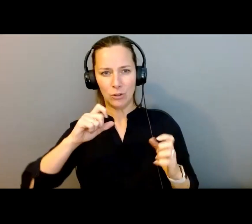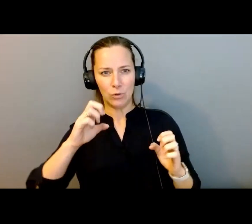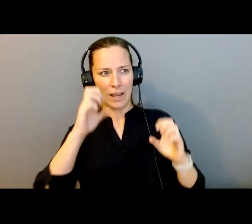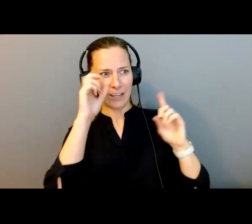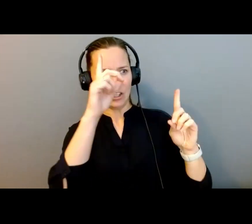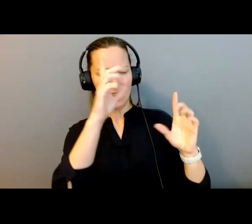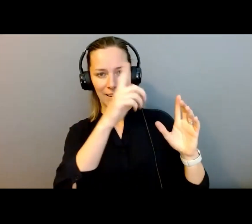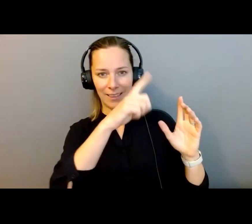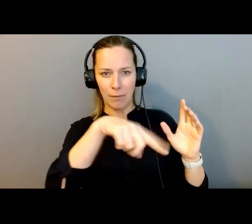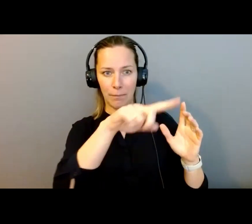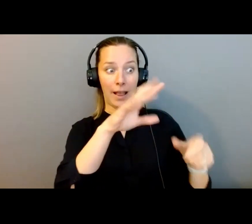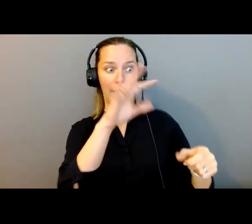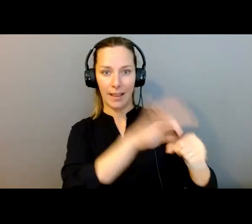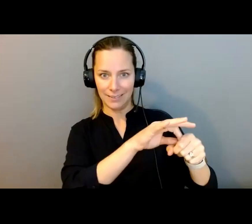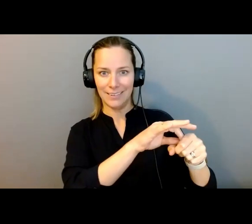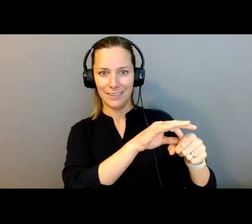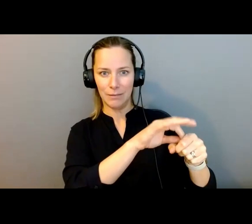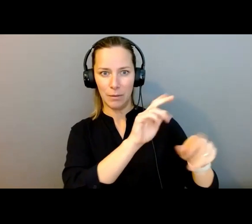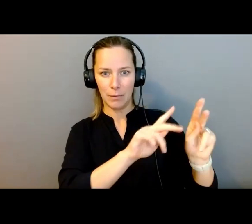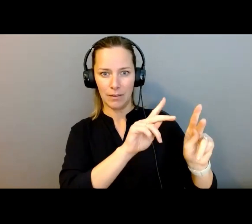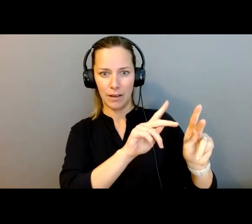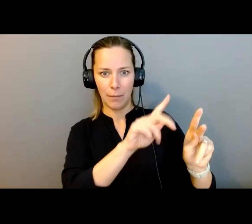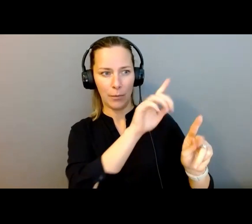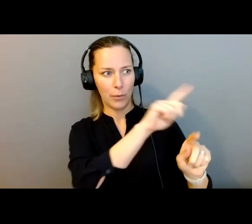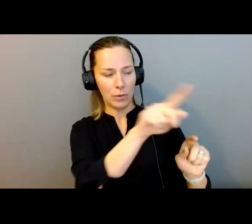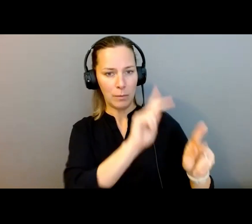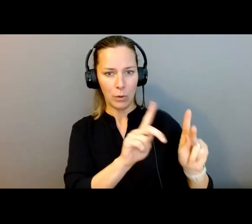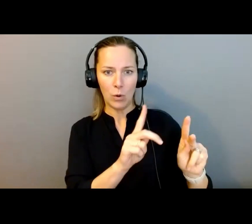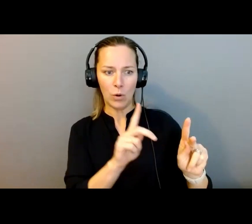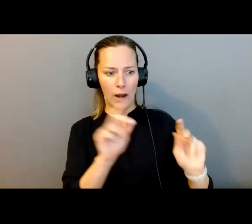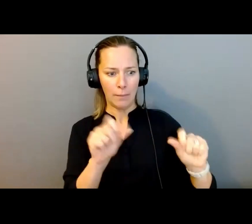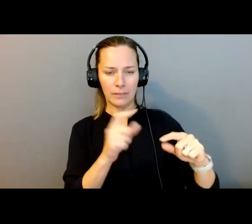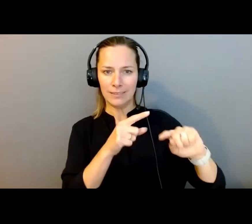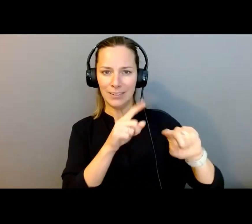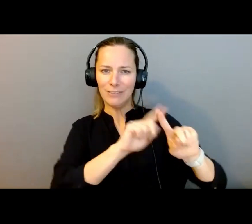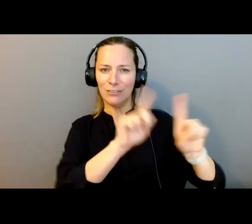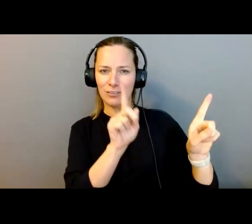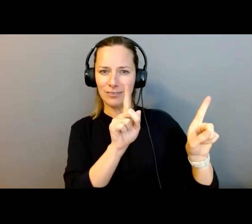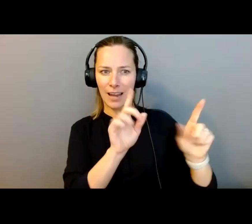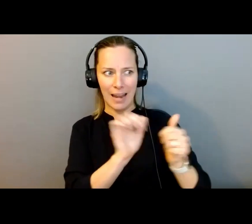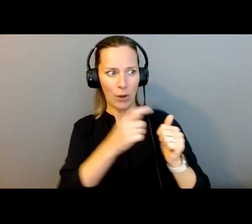officers about people who are differently abled. About how we all need and require accessibility.